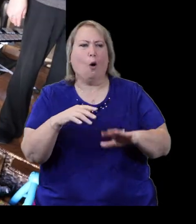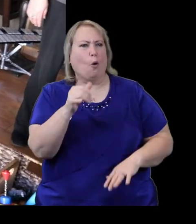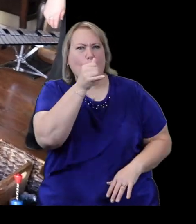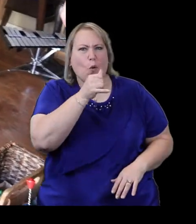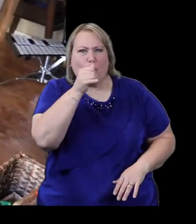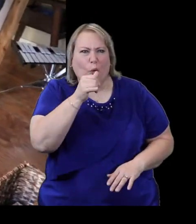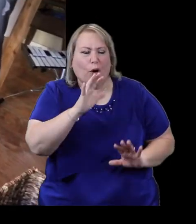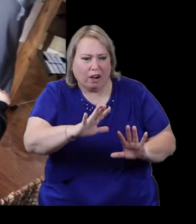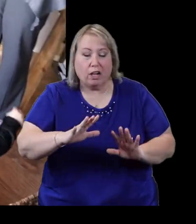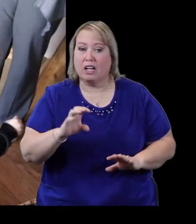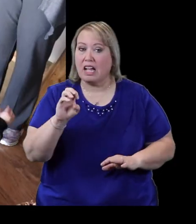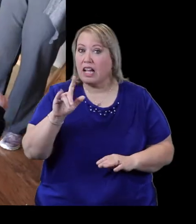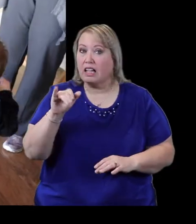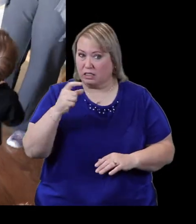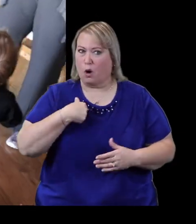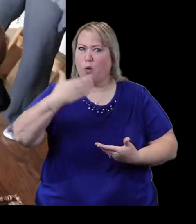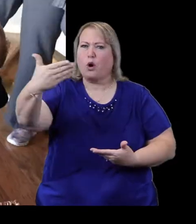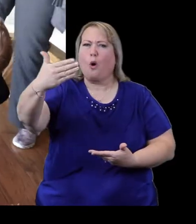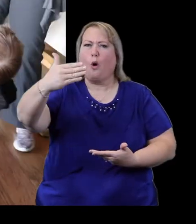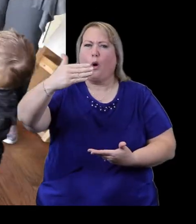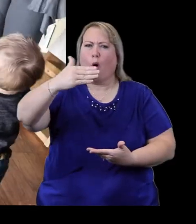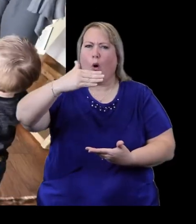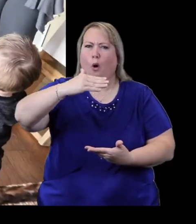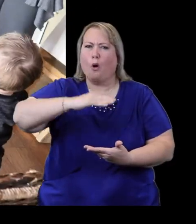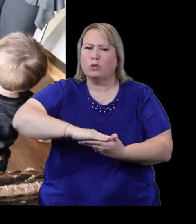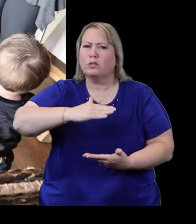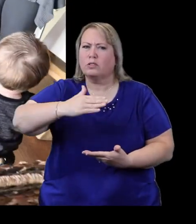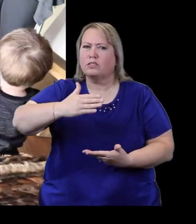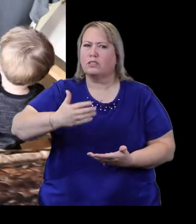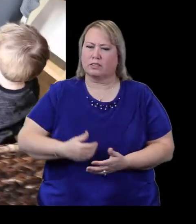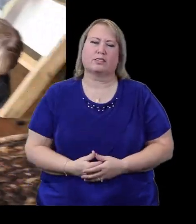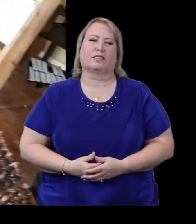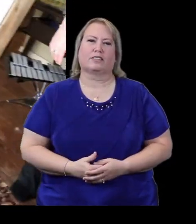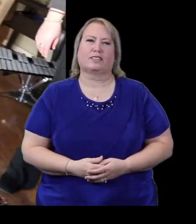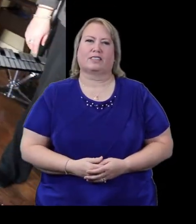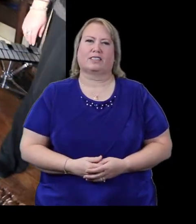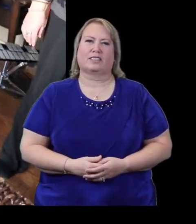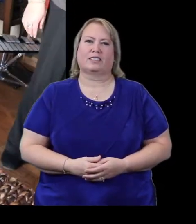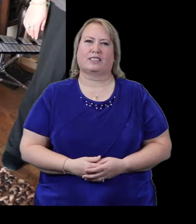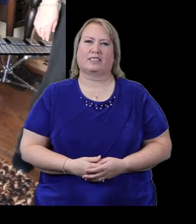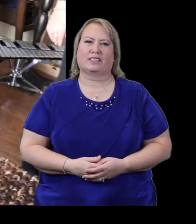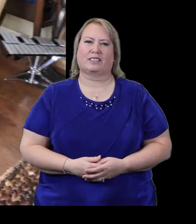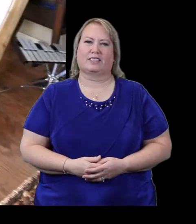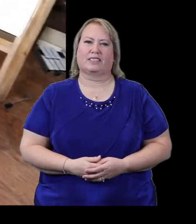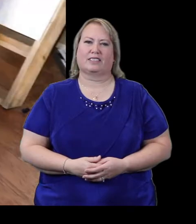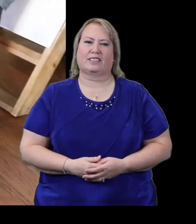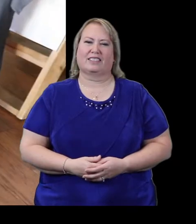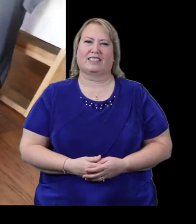Elias, I'm going to close it. Can I have it?